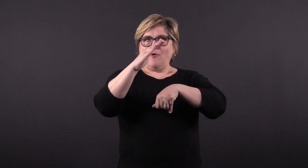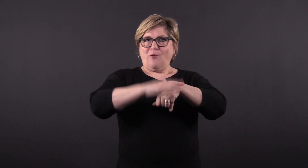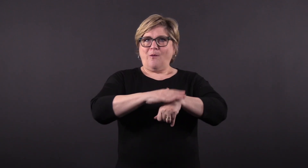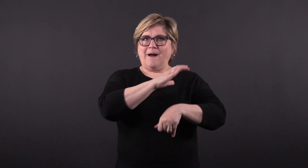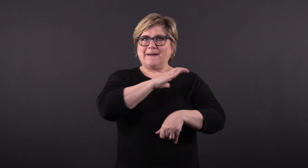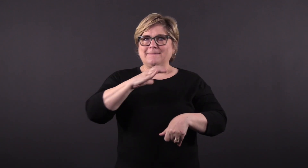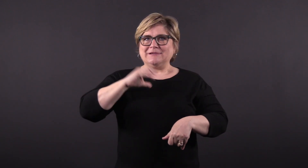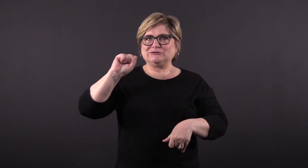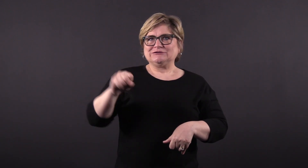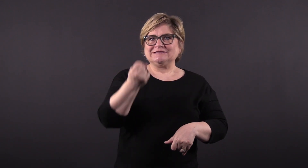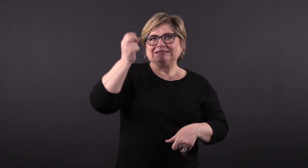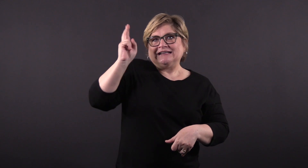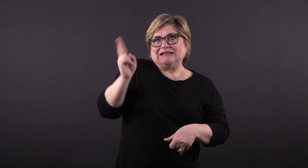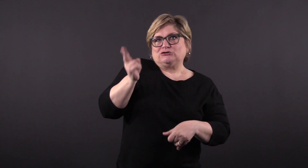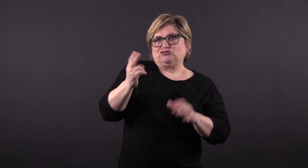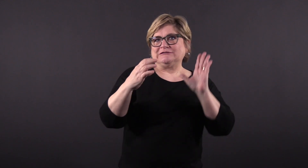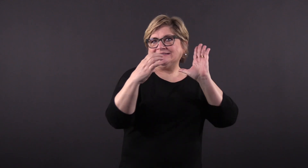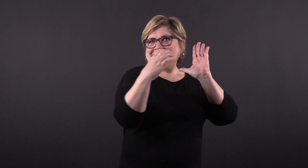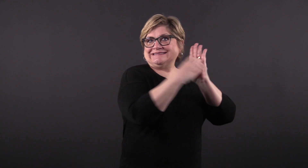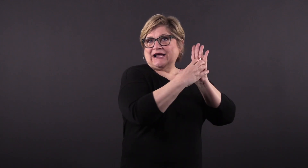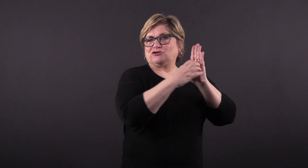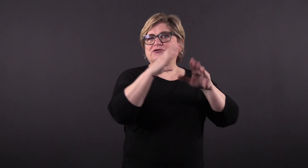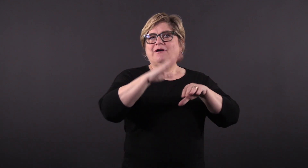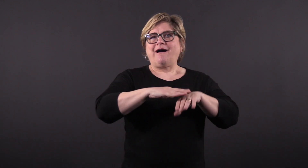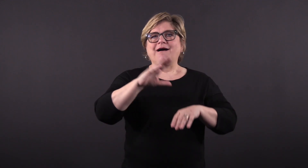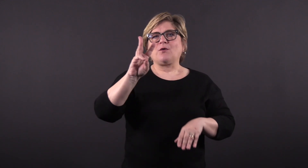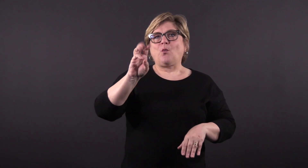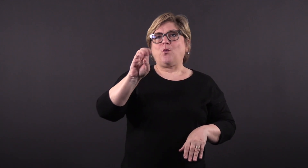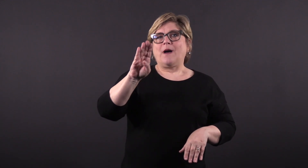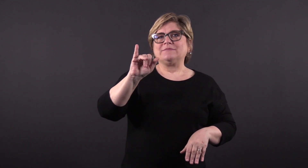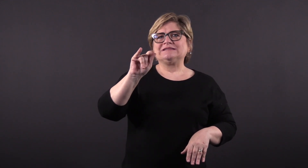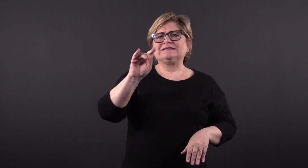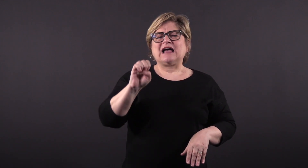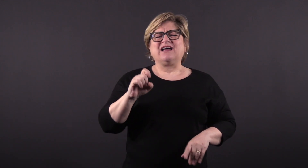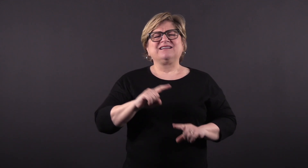on the Commission’s history section on the website